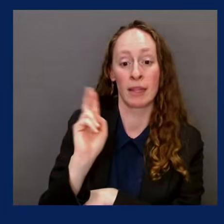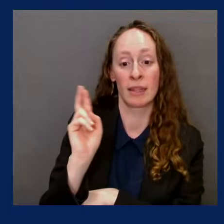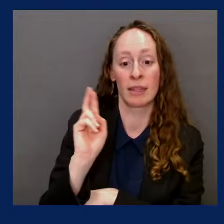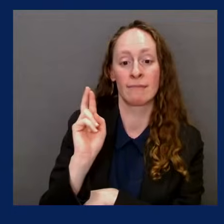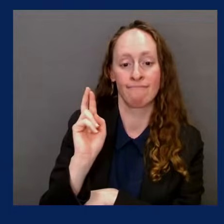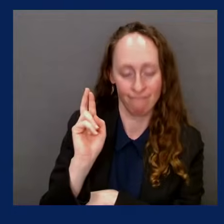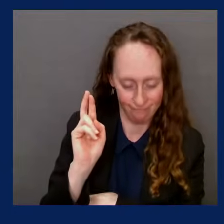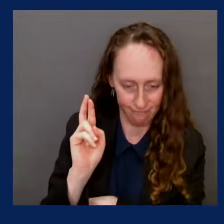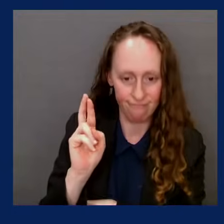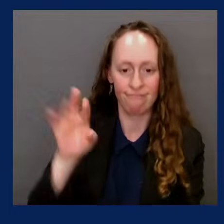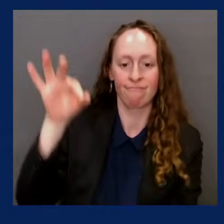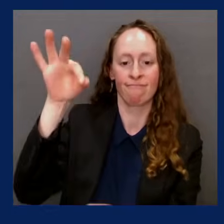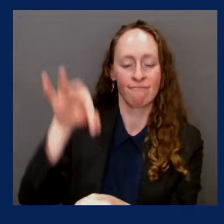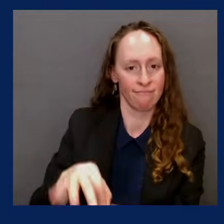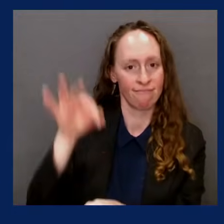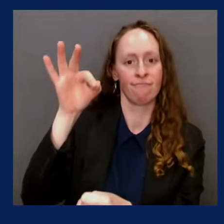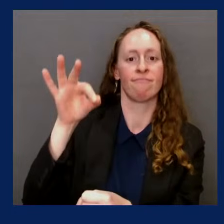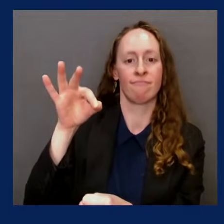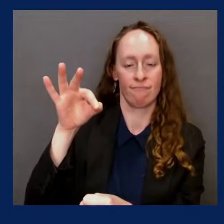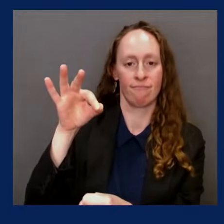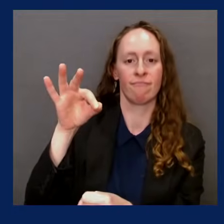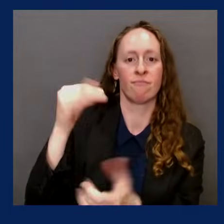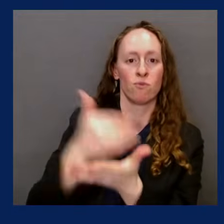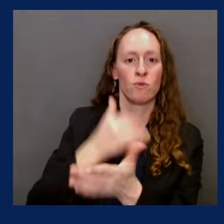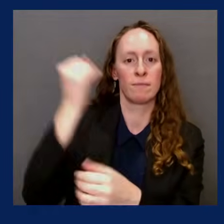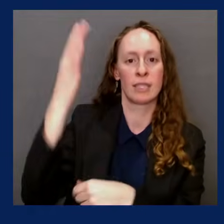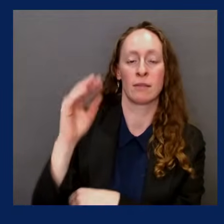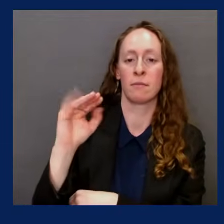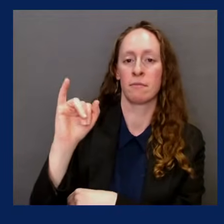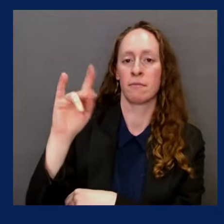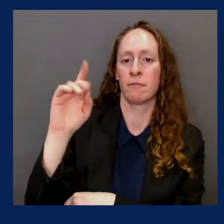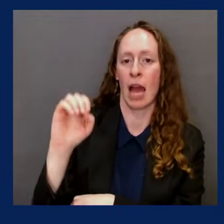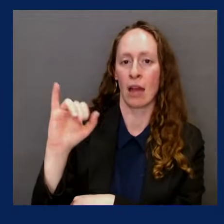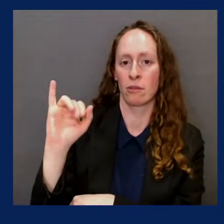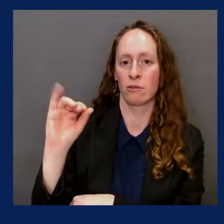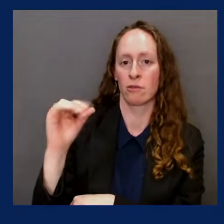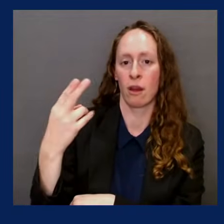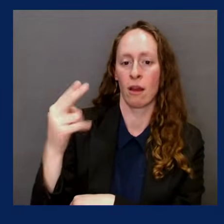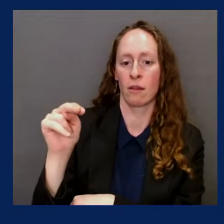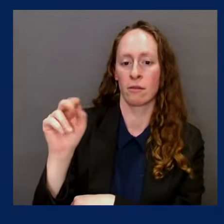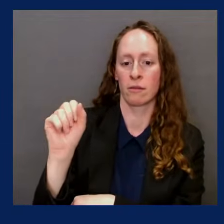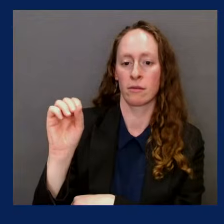Johnson advocated conspiracy theories about voting machines and a rigged election in 2020.